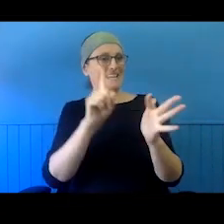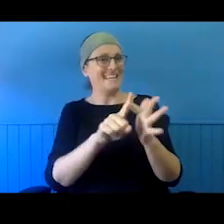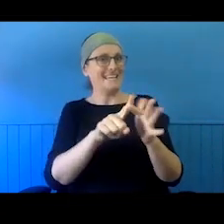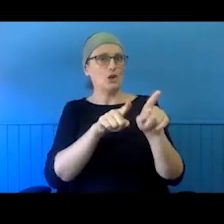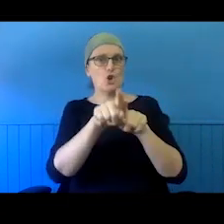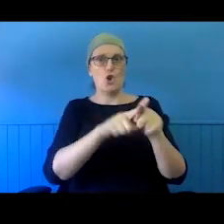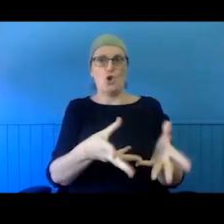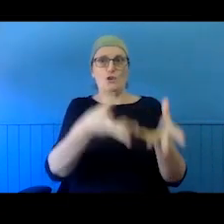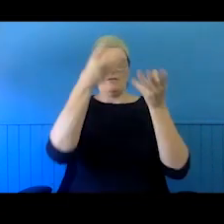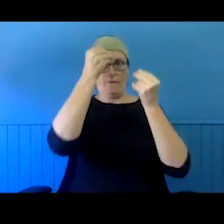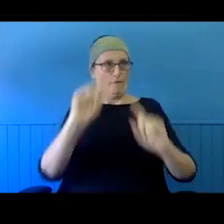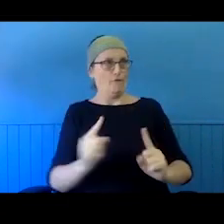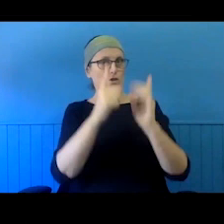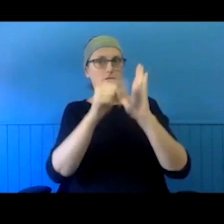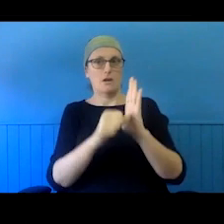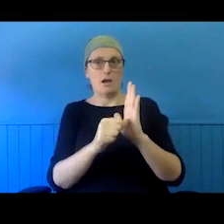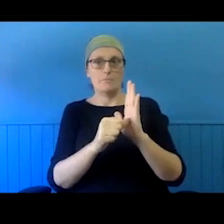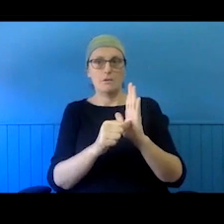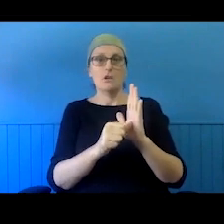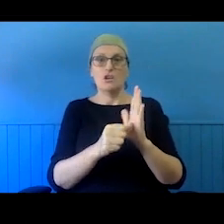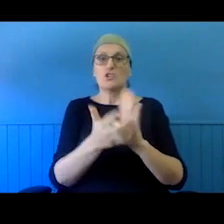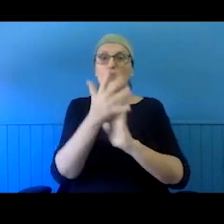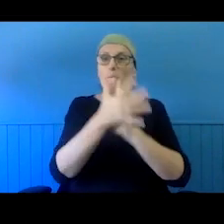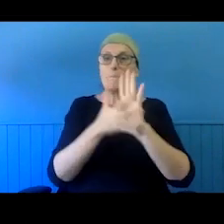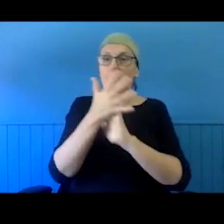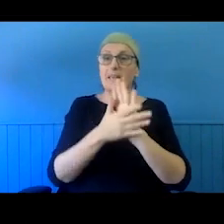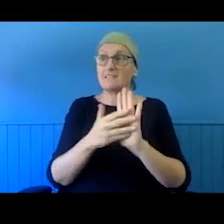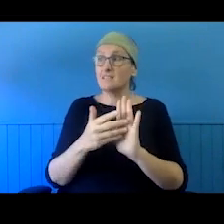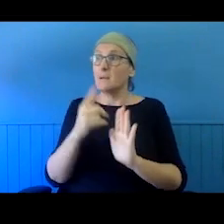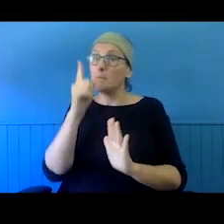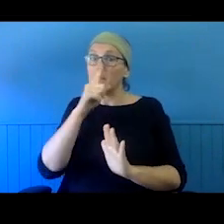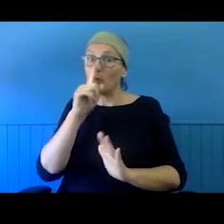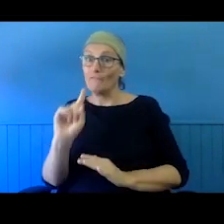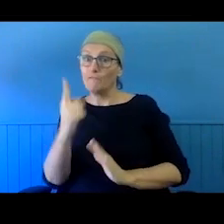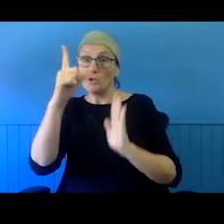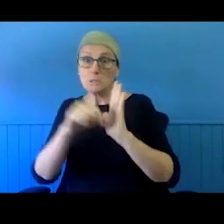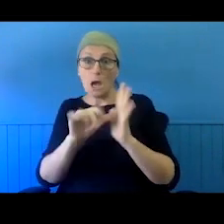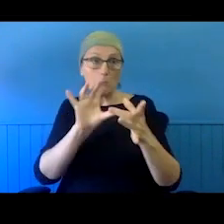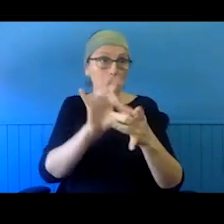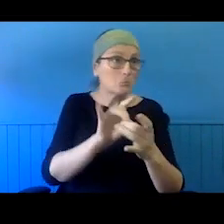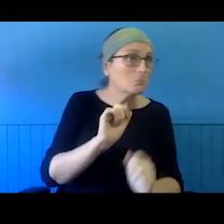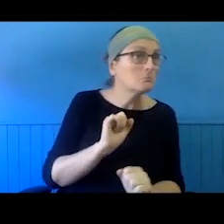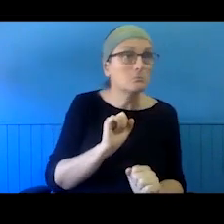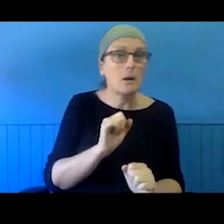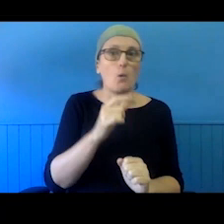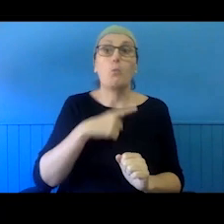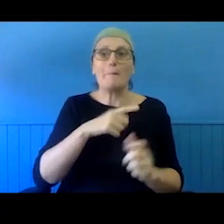because it's so celebrity-driven. To the point that their subjects are as diverse - it's not all creative like I've got there - it's tennis tips